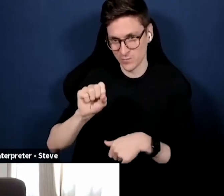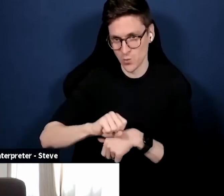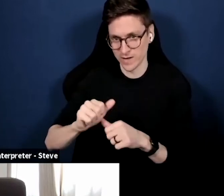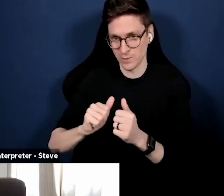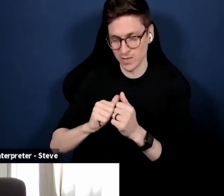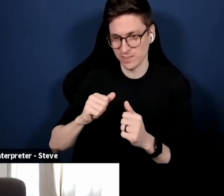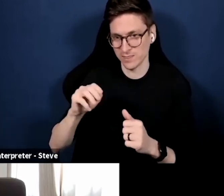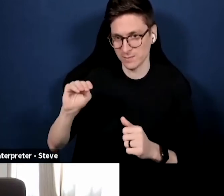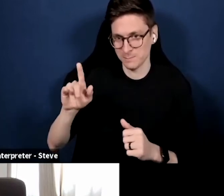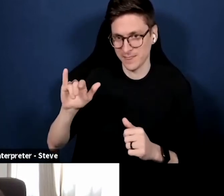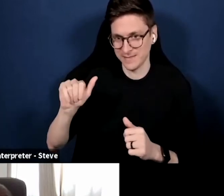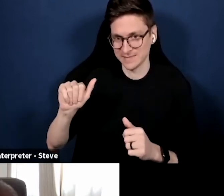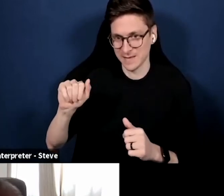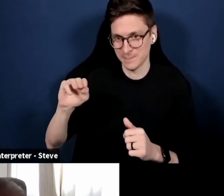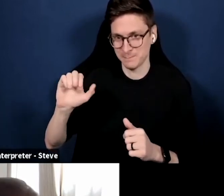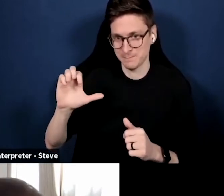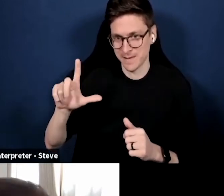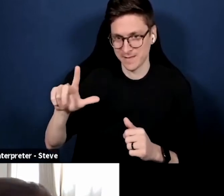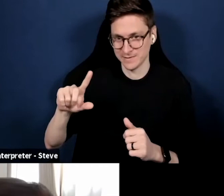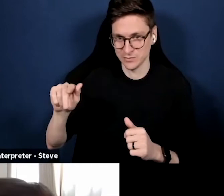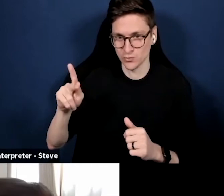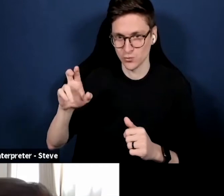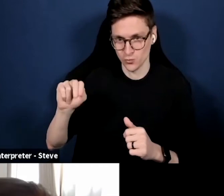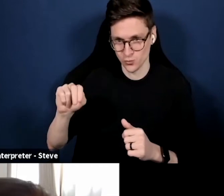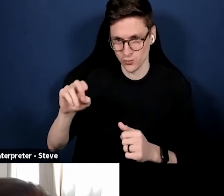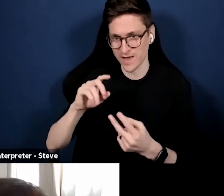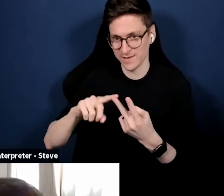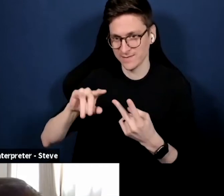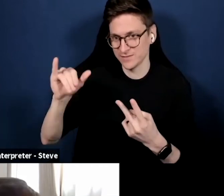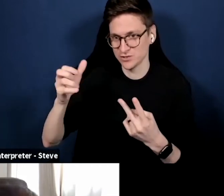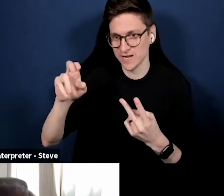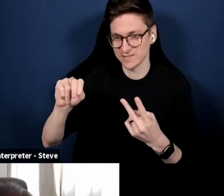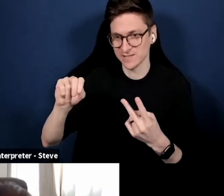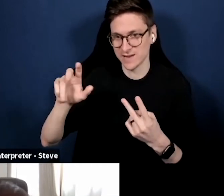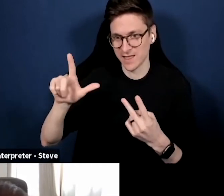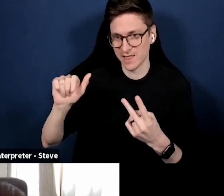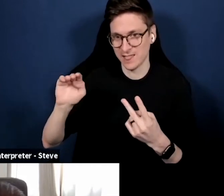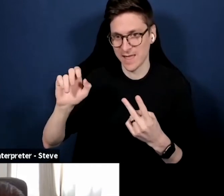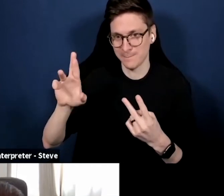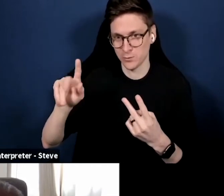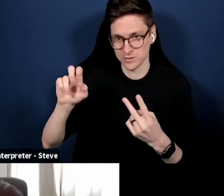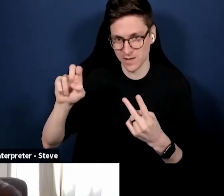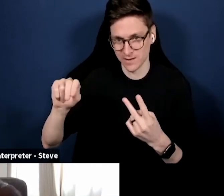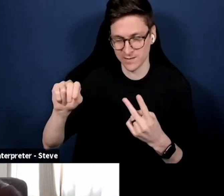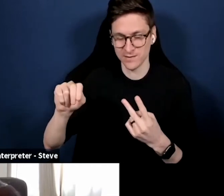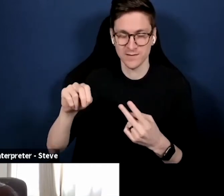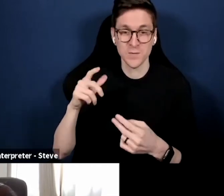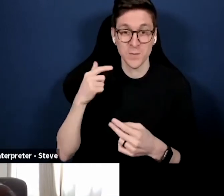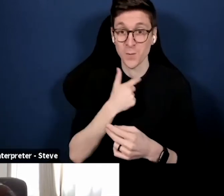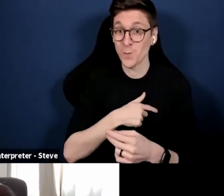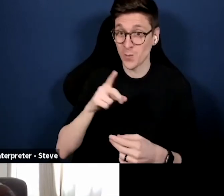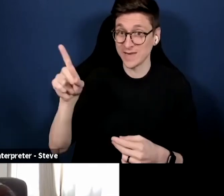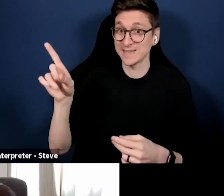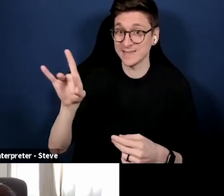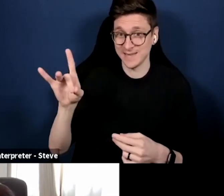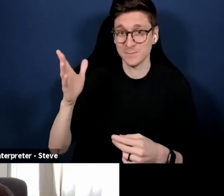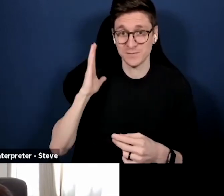and jason lamberton we did build earlier attempts at the signing avatars